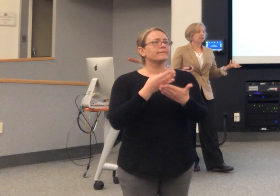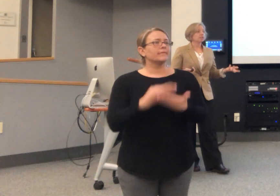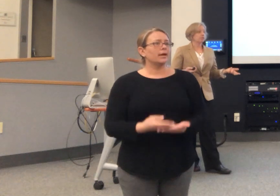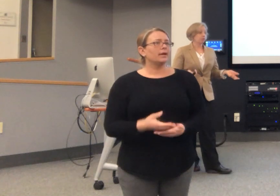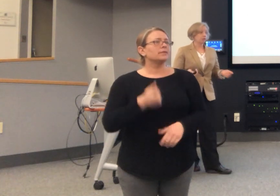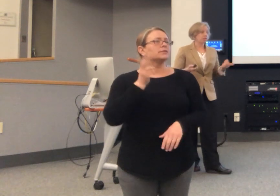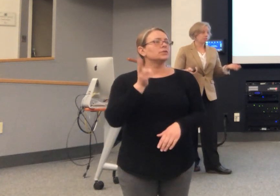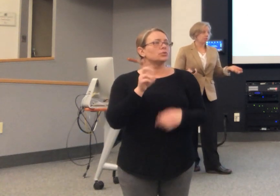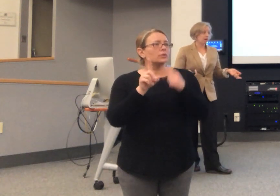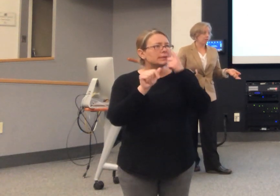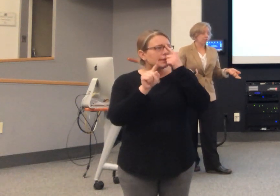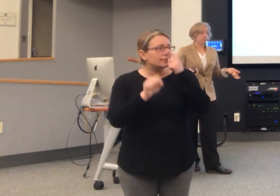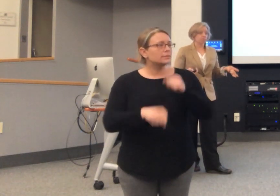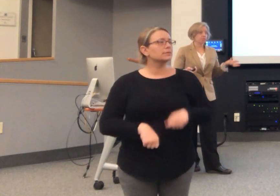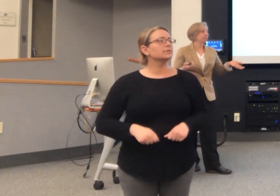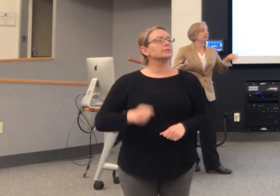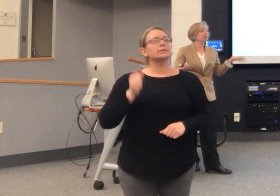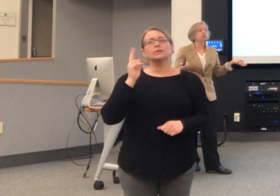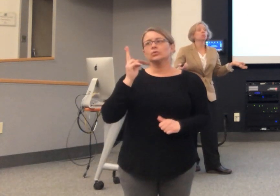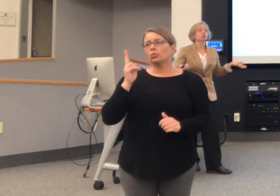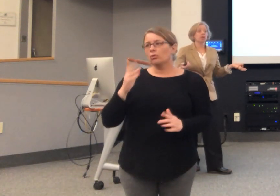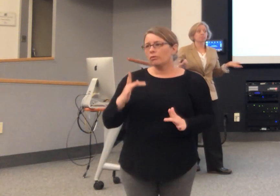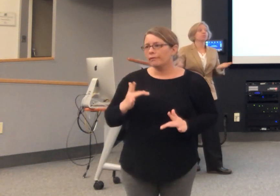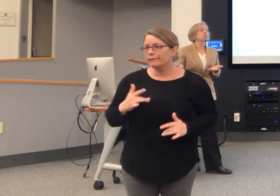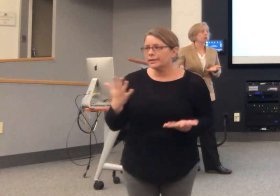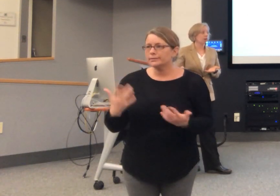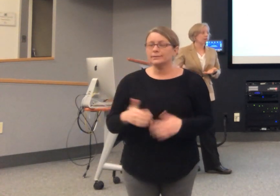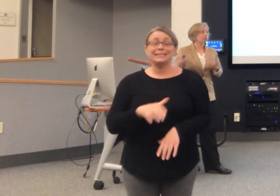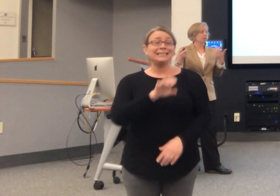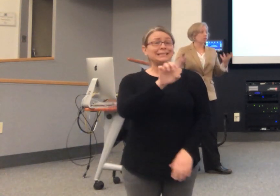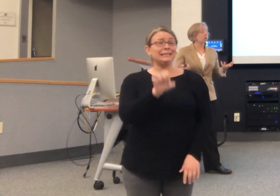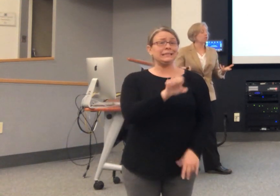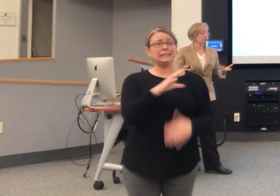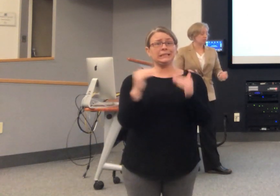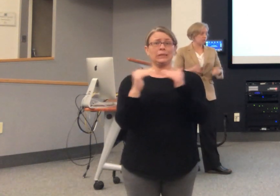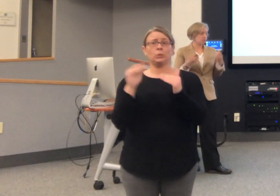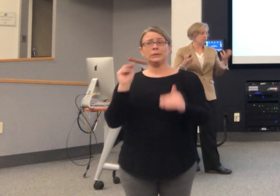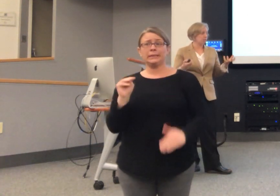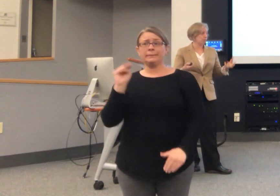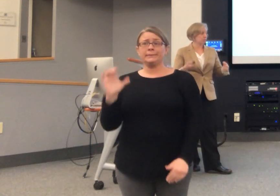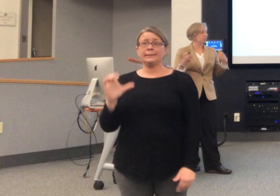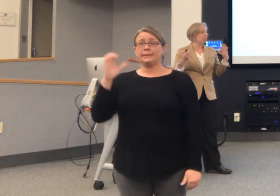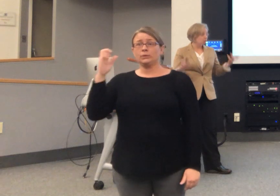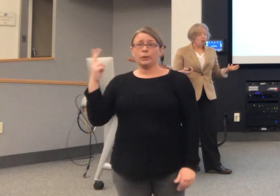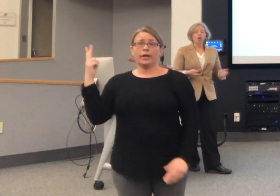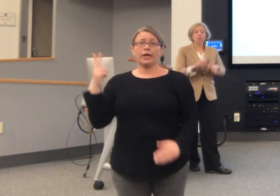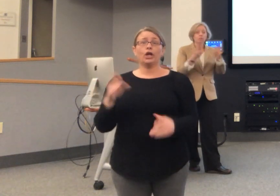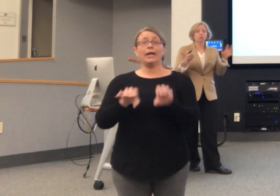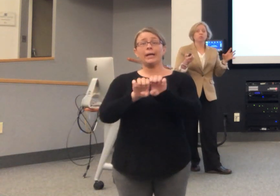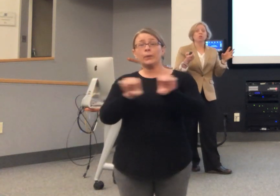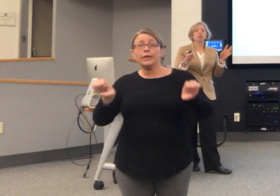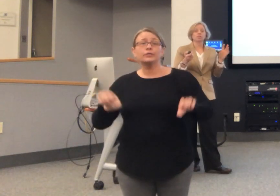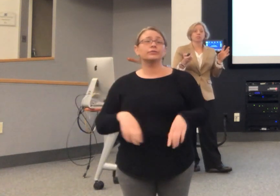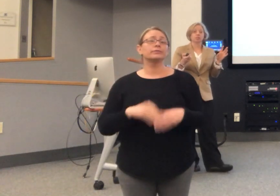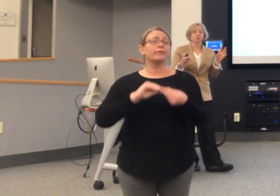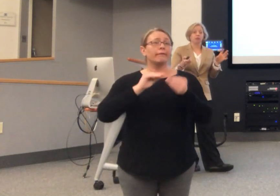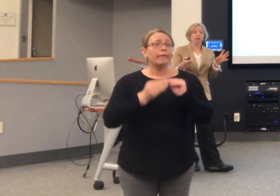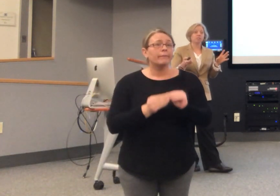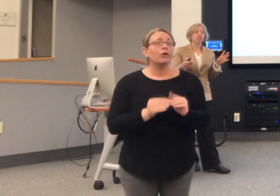Scientific, E equals MC squared. Equations, numbers, all of those are considered facts